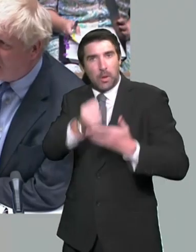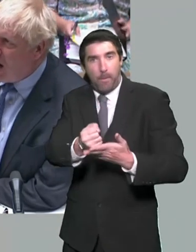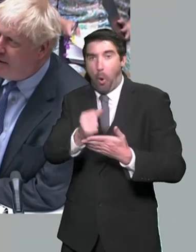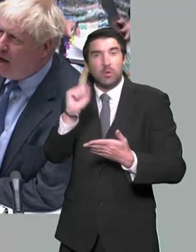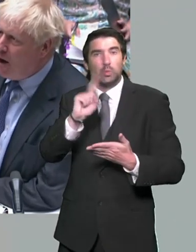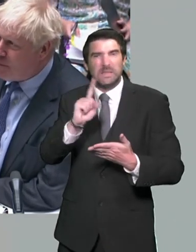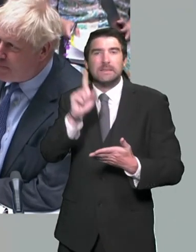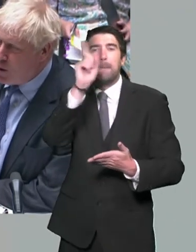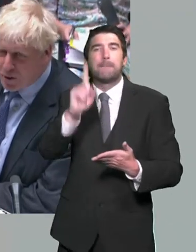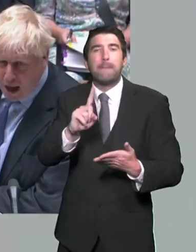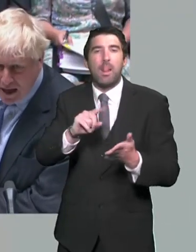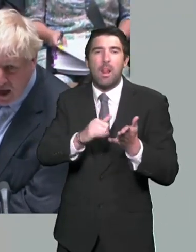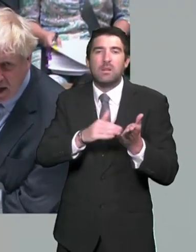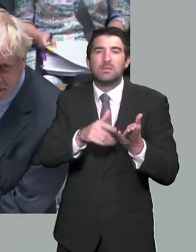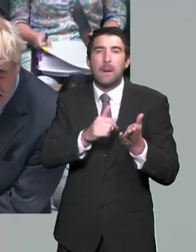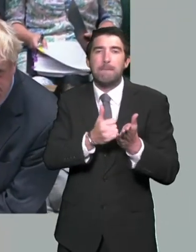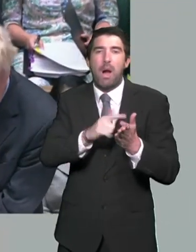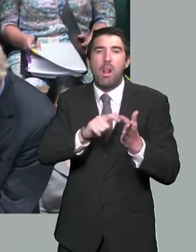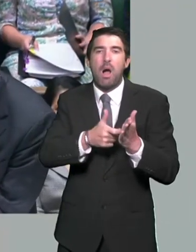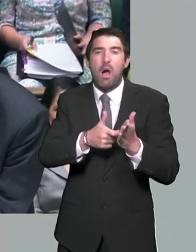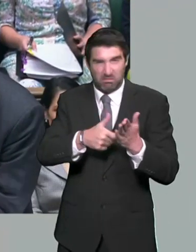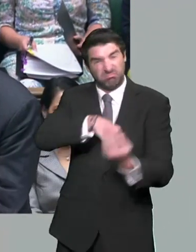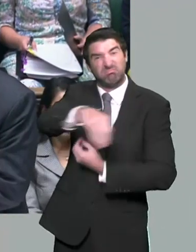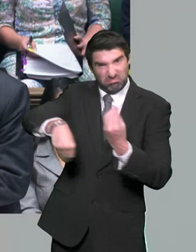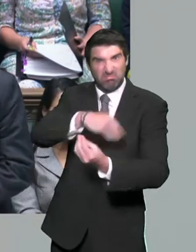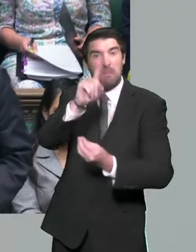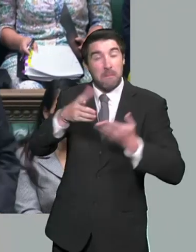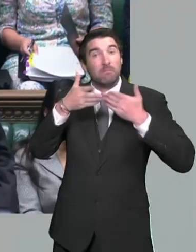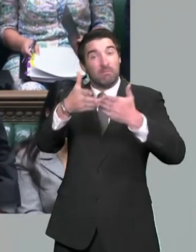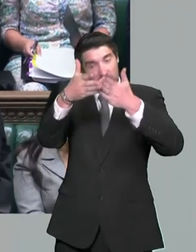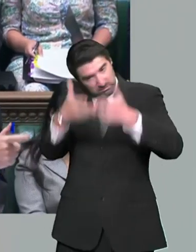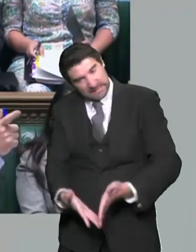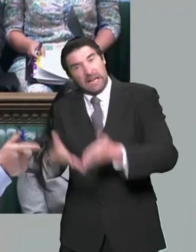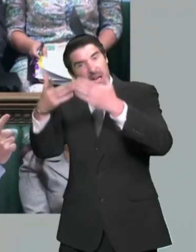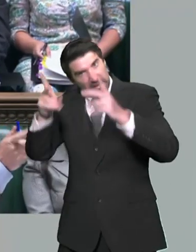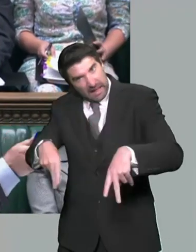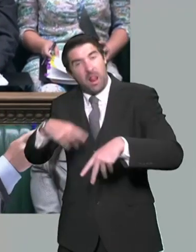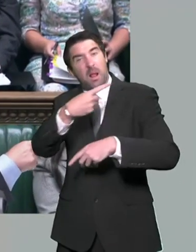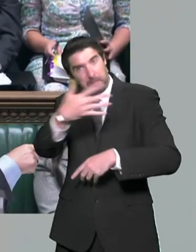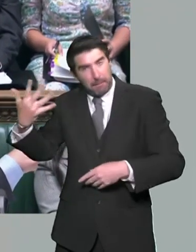side of people who come here safely and legally.